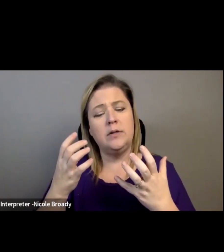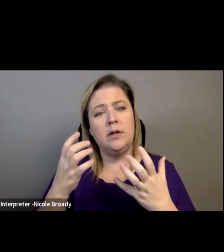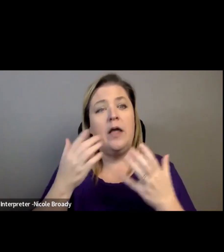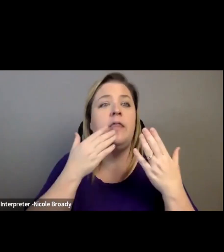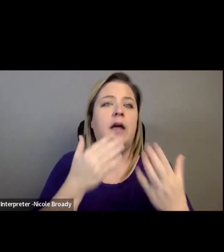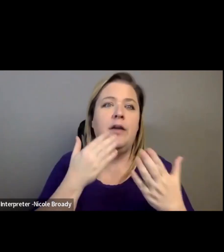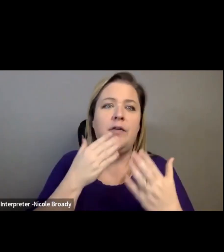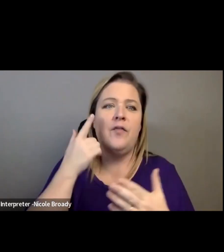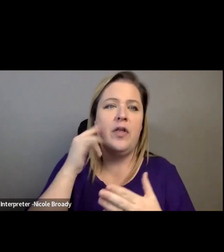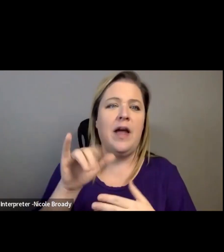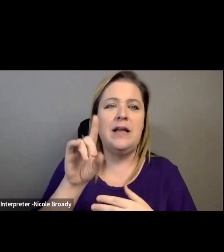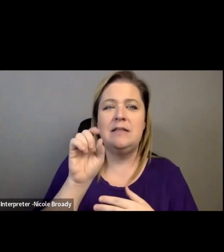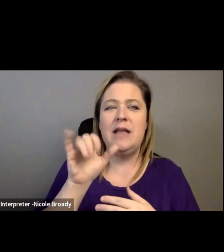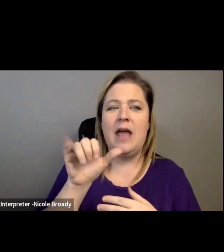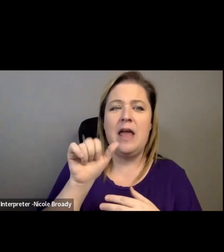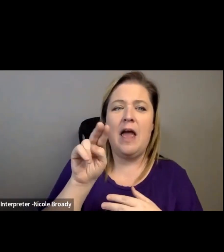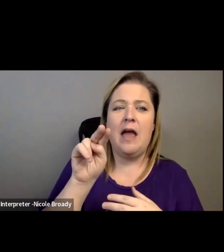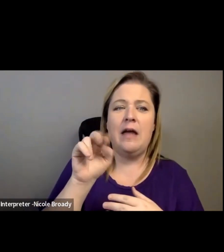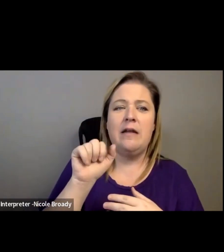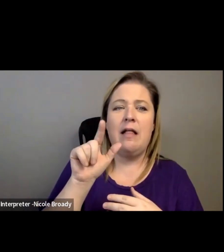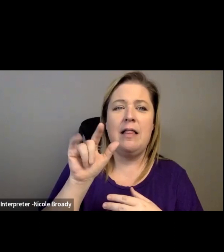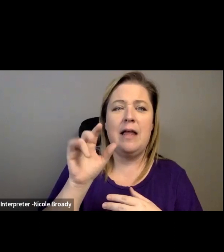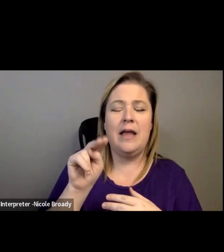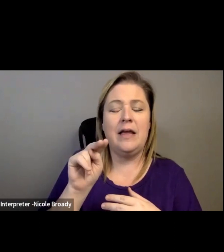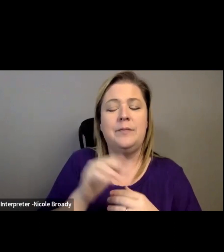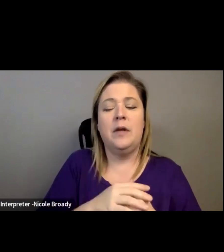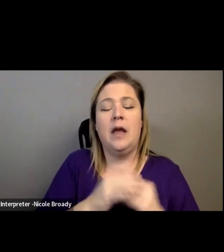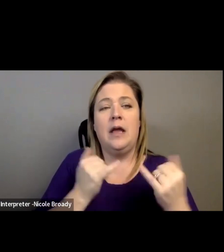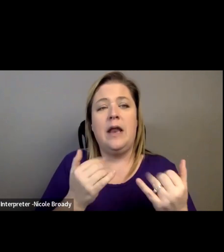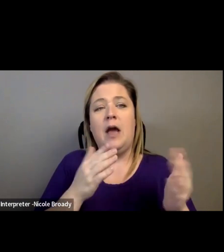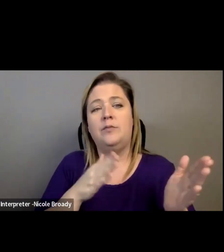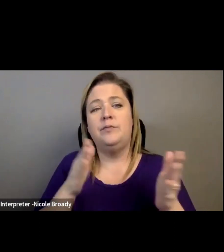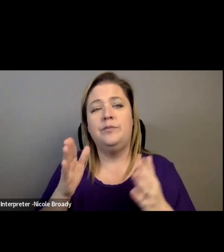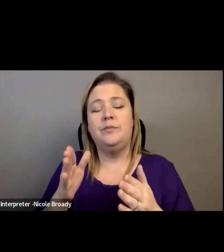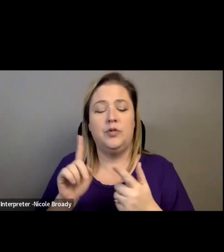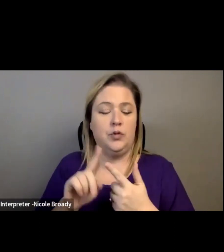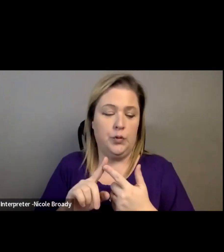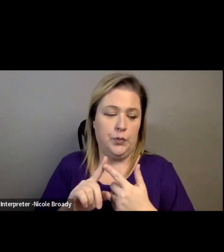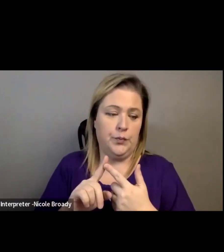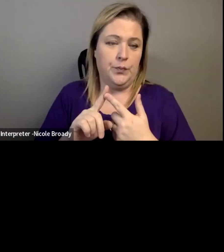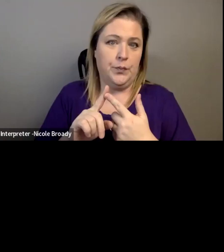that Dan Lynn and and I'm now going to turn us To our our next